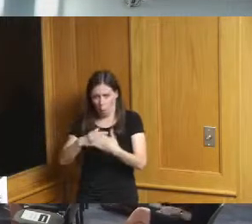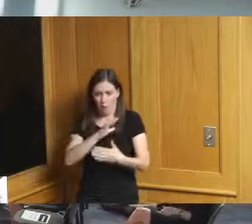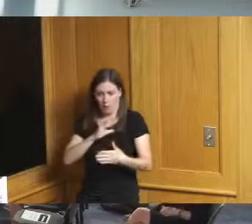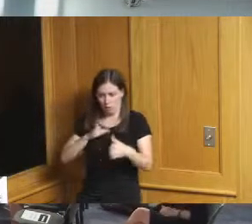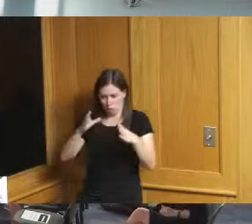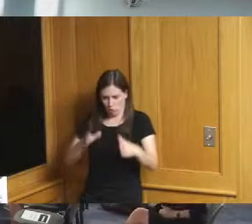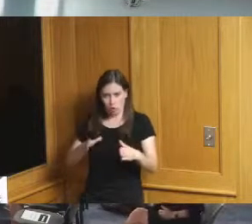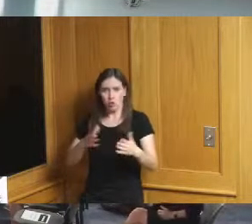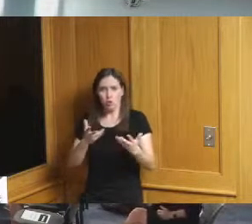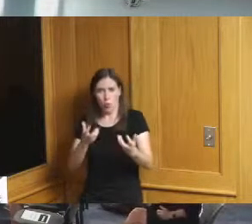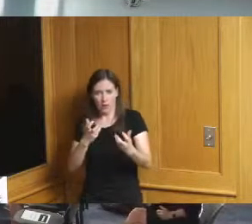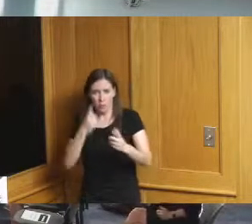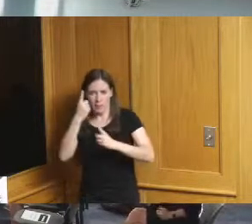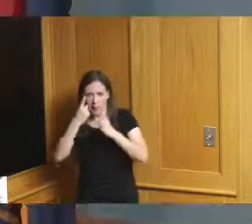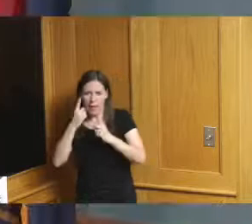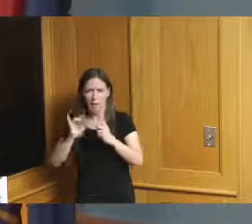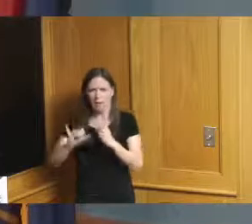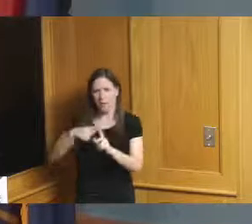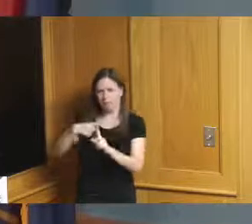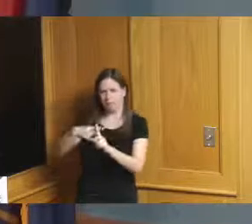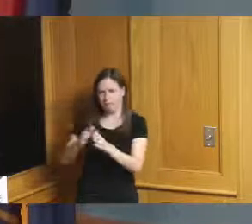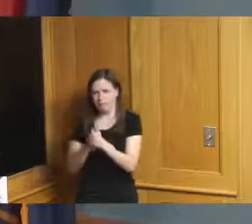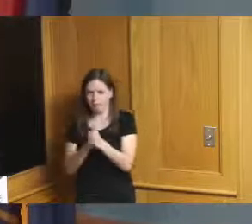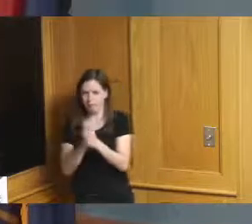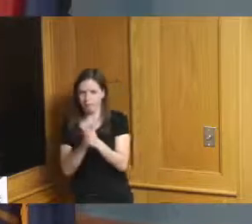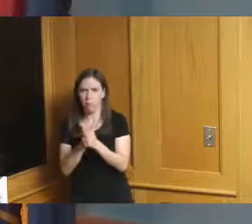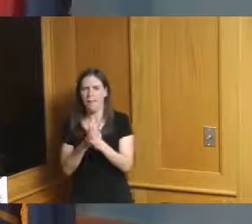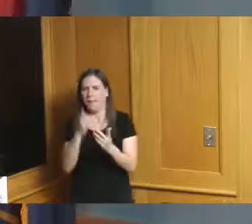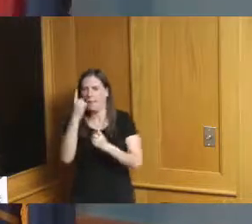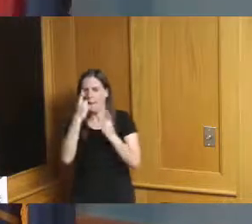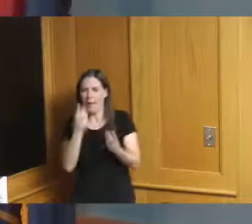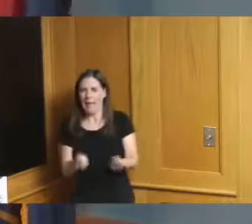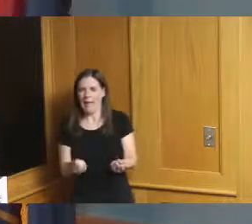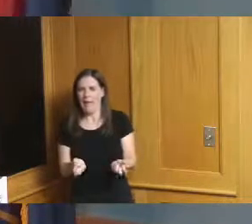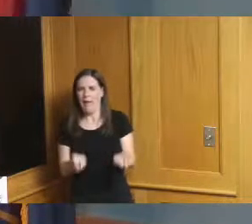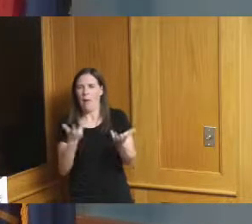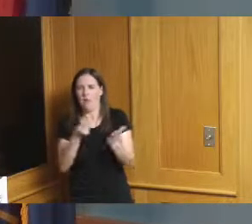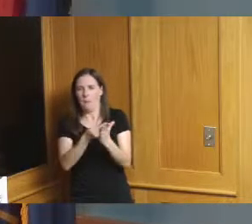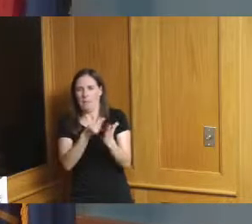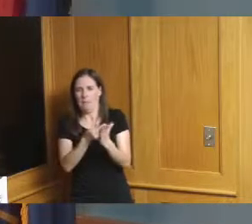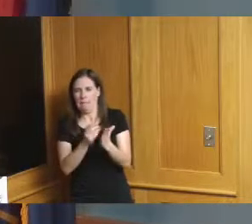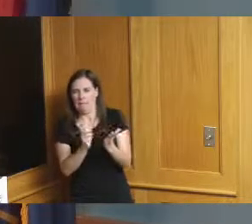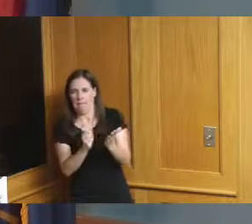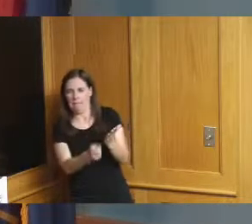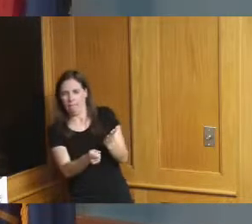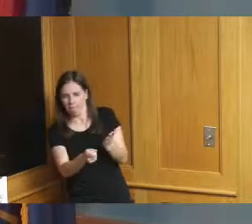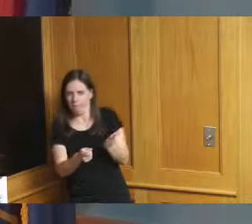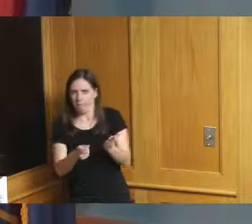incentives how much are we talking about that we may want to incentive incentivize uh people